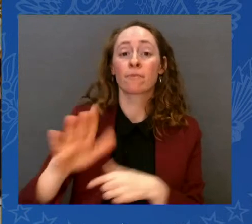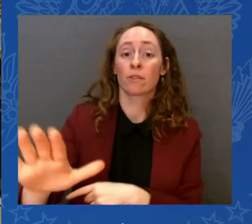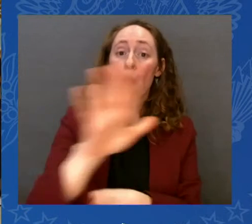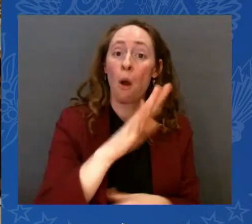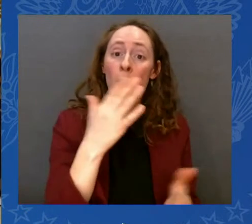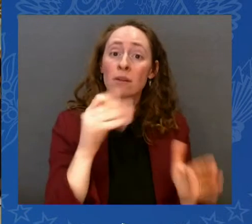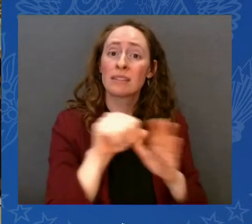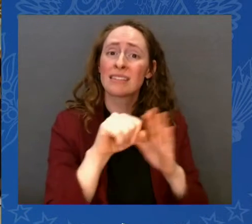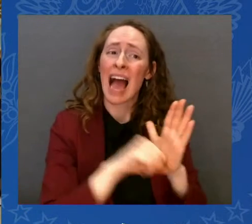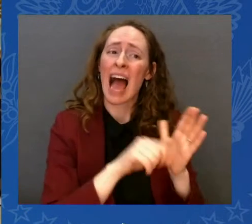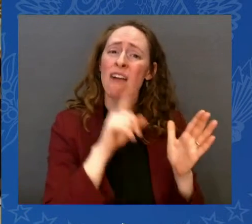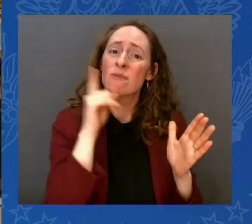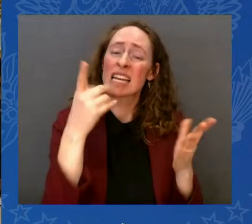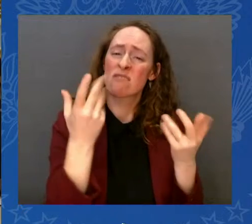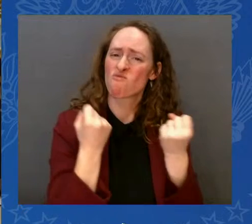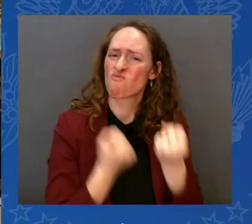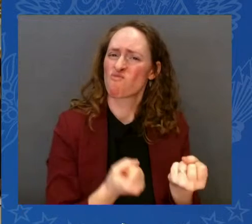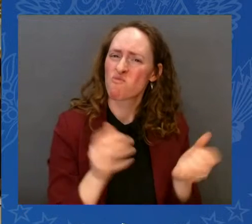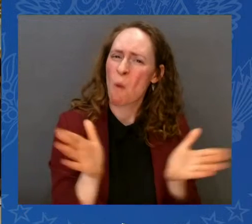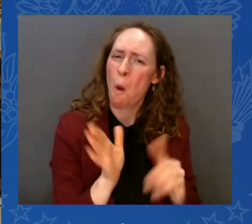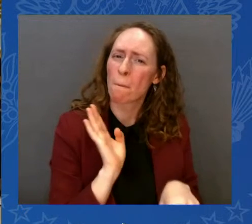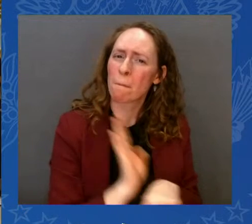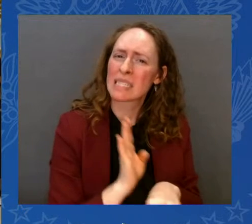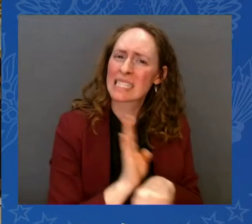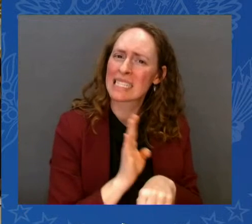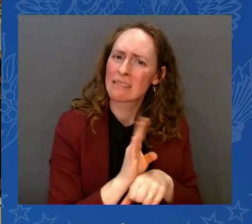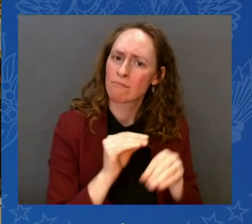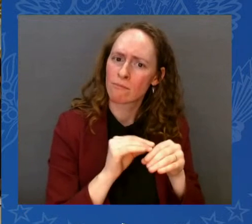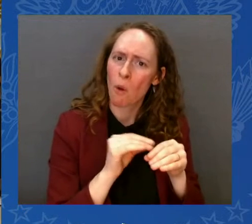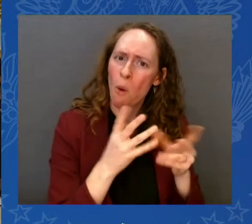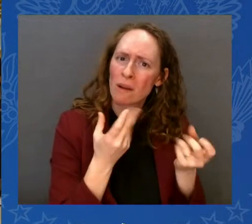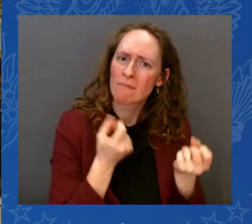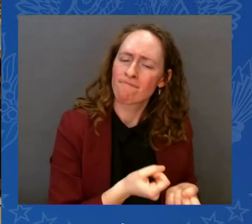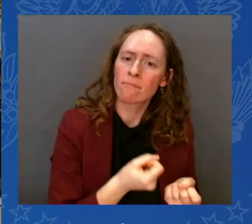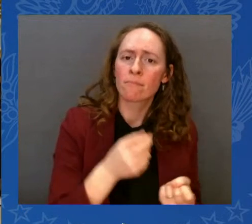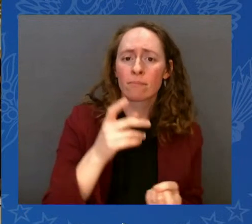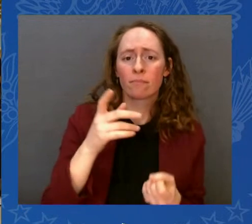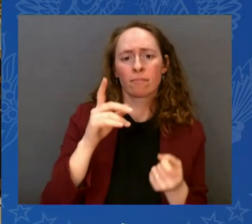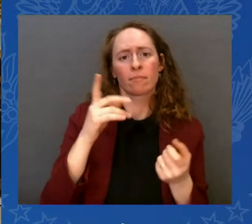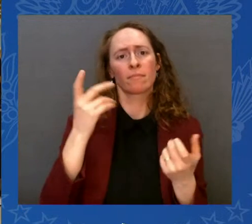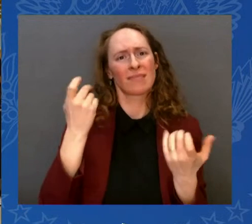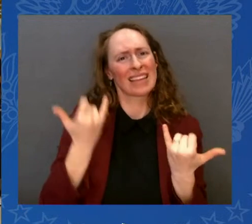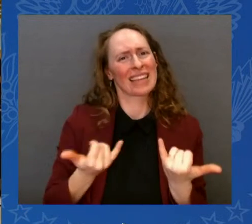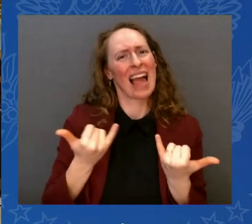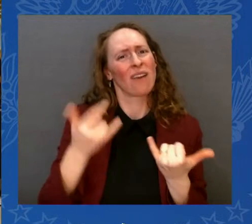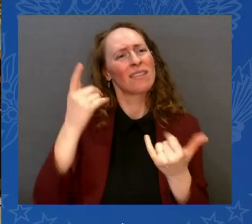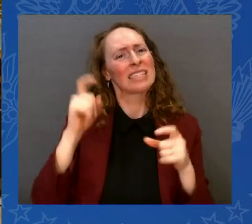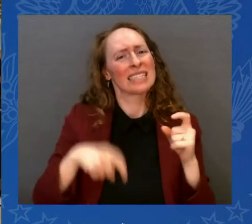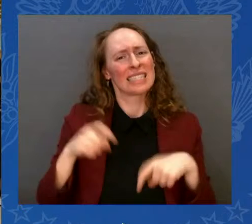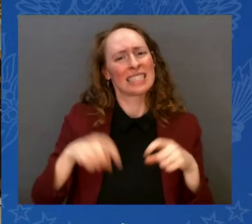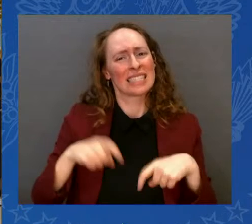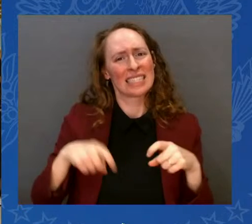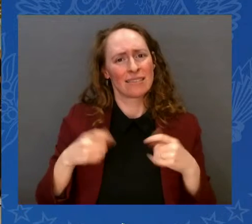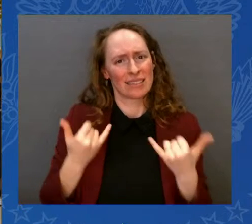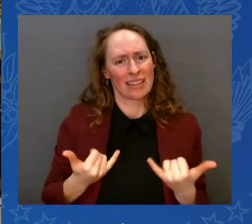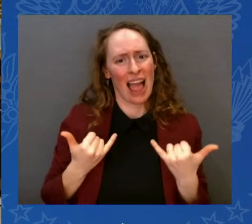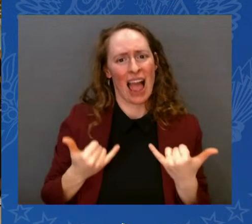but what they need to not only survive and thrive as we move forward, in particular with the policies that our administration has emphasized